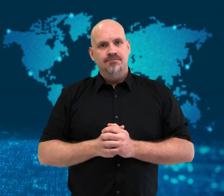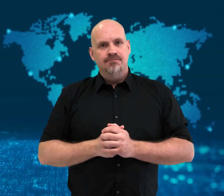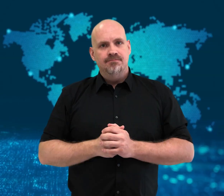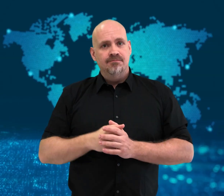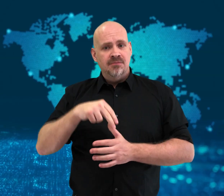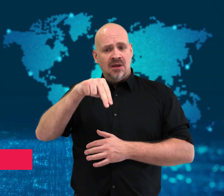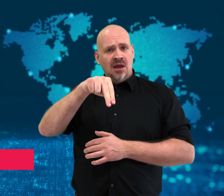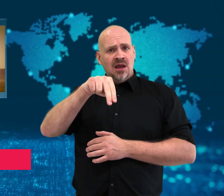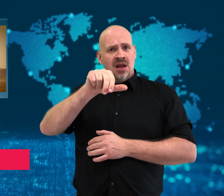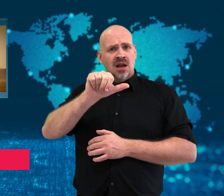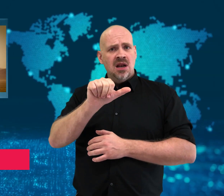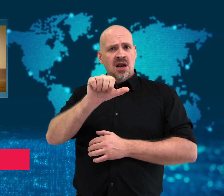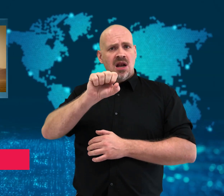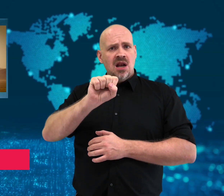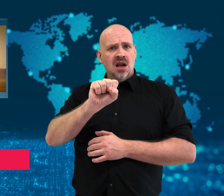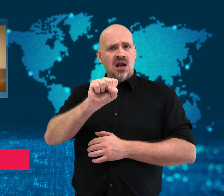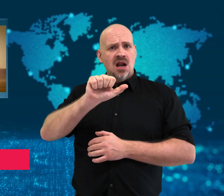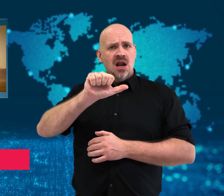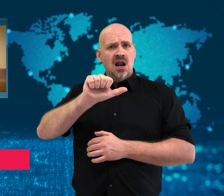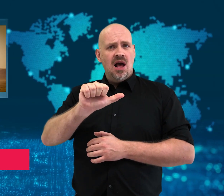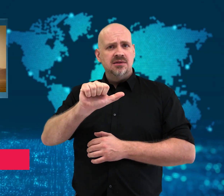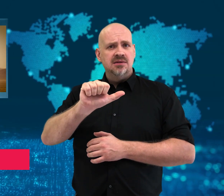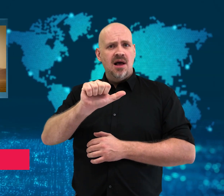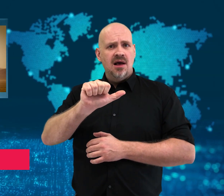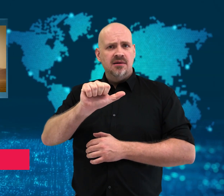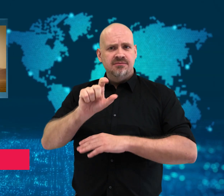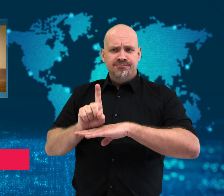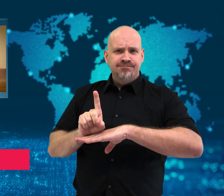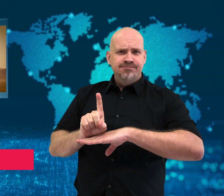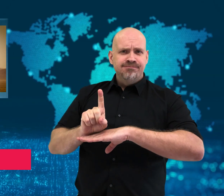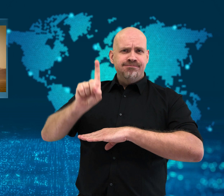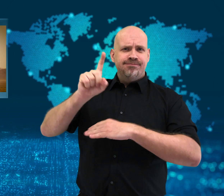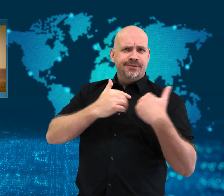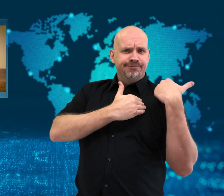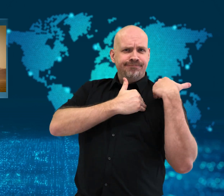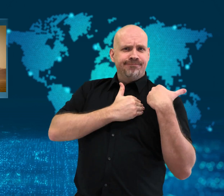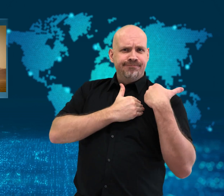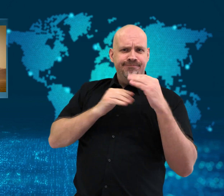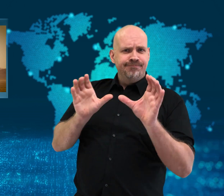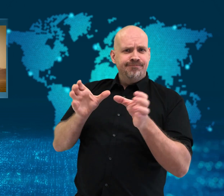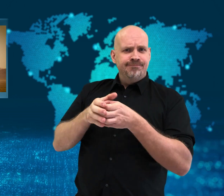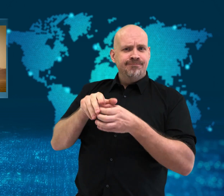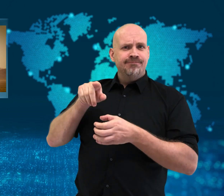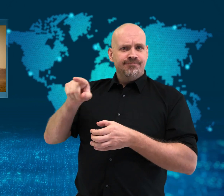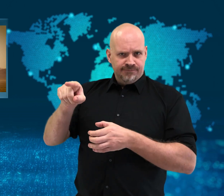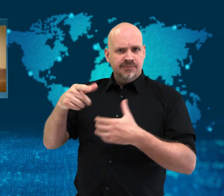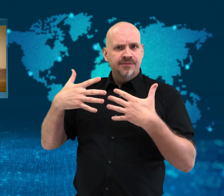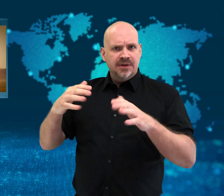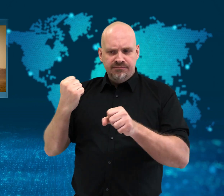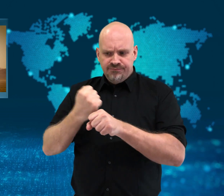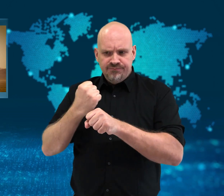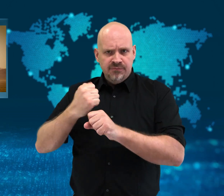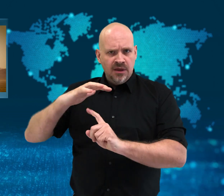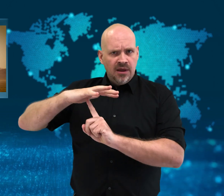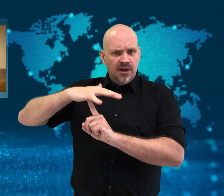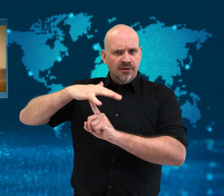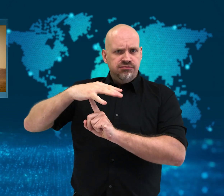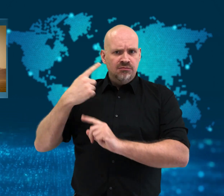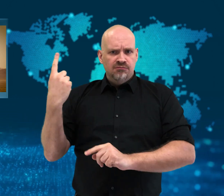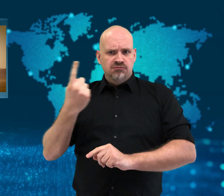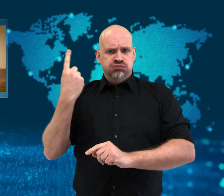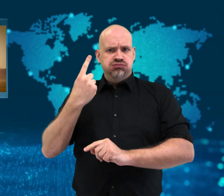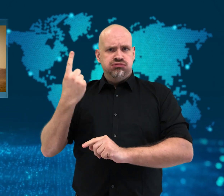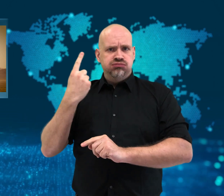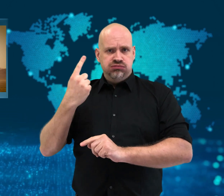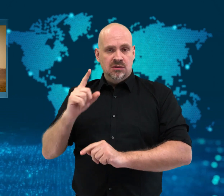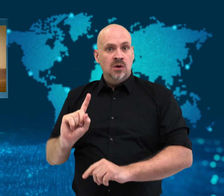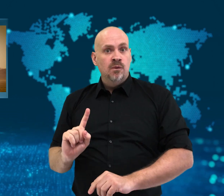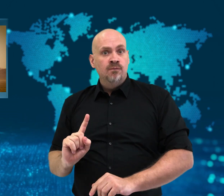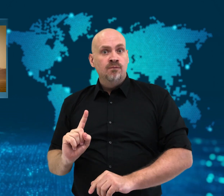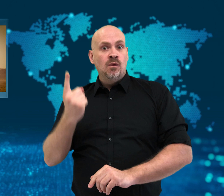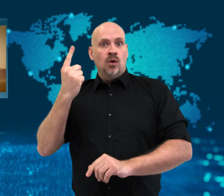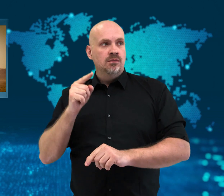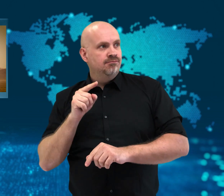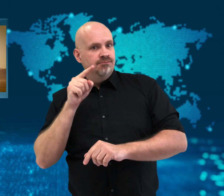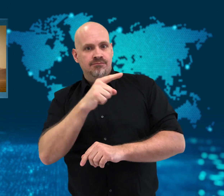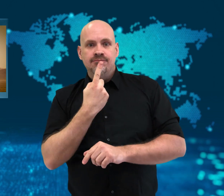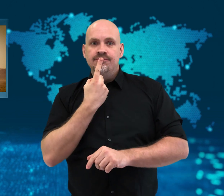[Gavin]: A NASA helicopter took the world’s first powered,